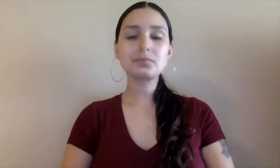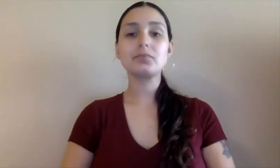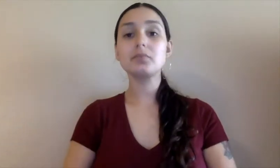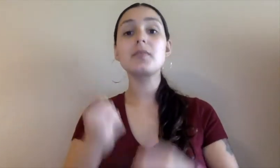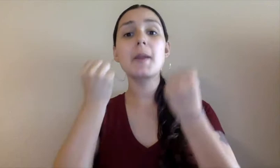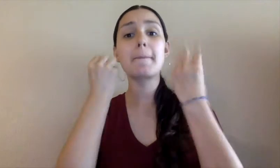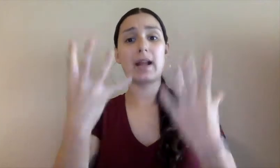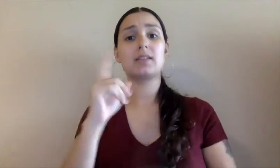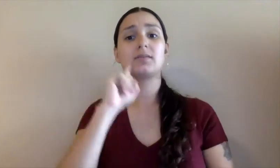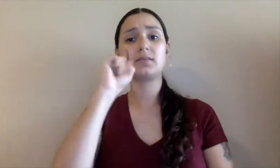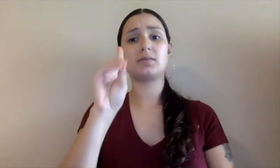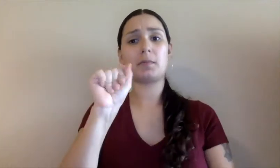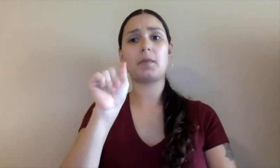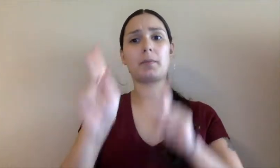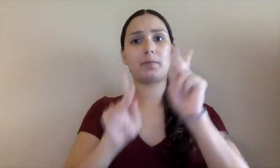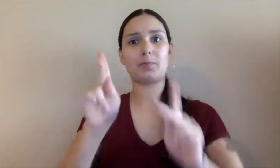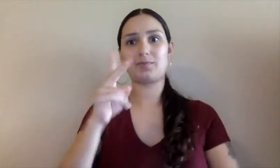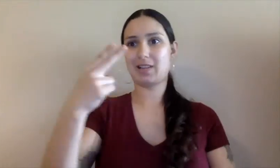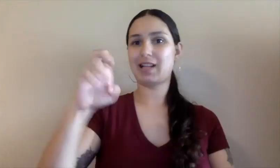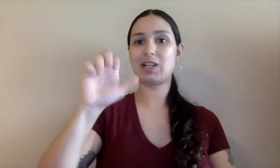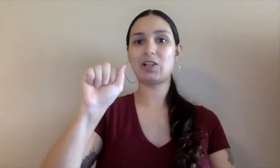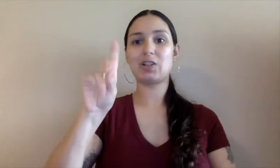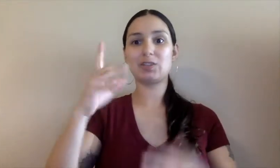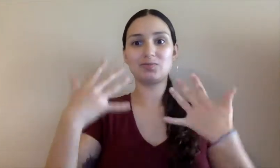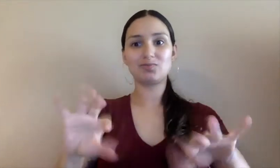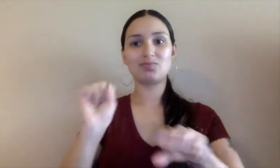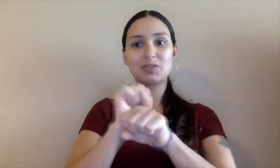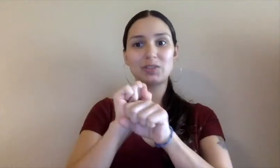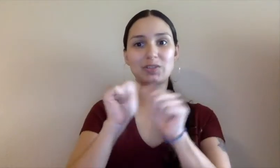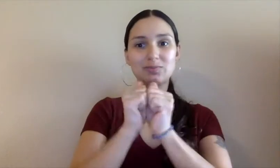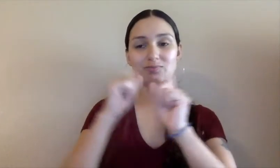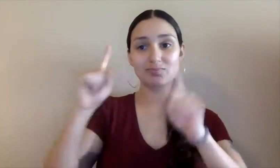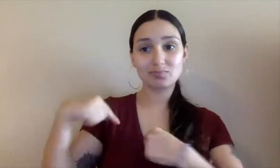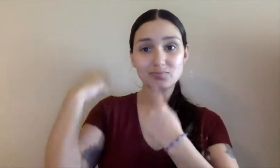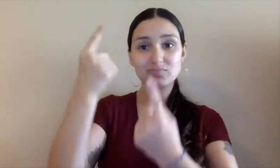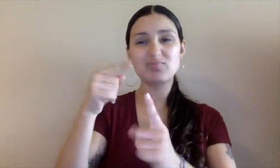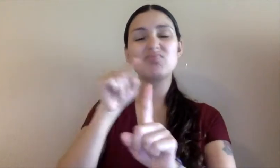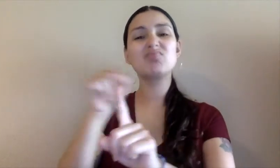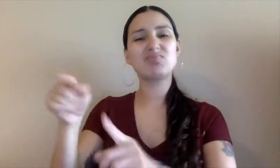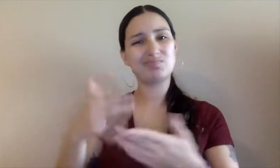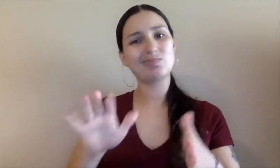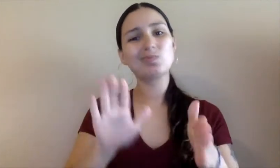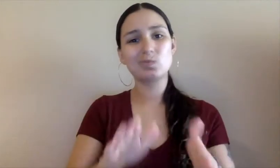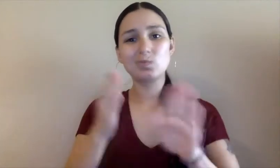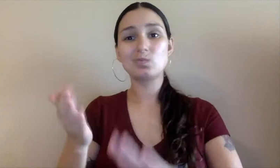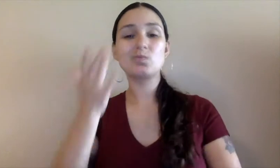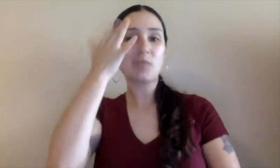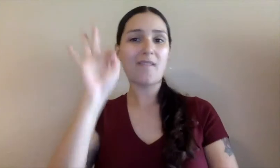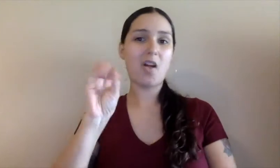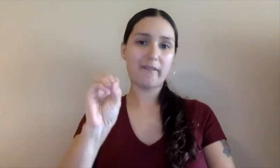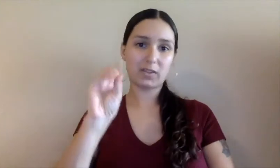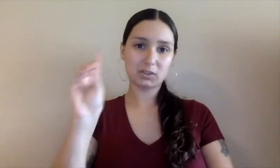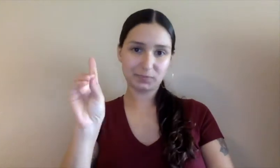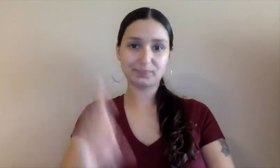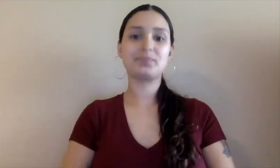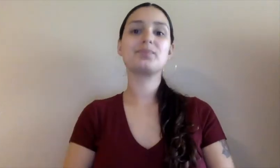Many of the deaf/disabled people HEARD worked with have passed away, due to an overdose.